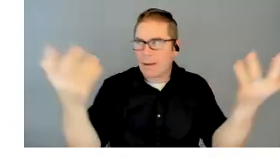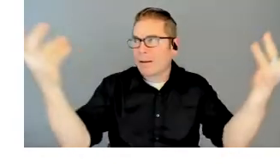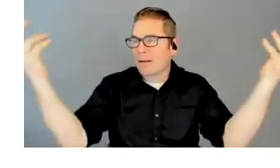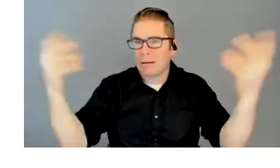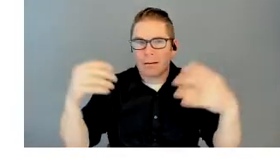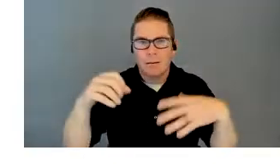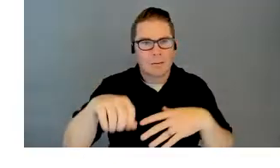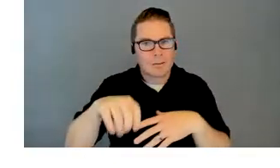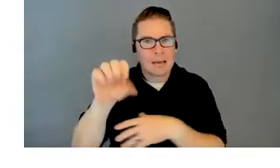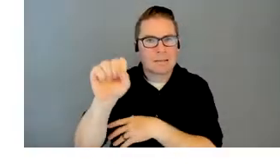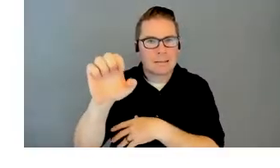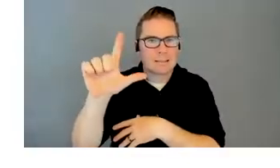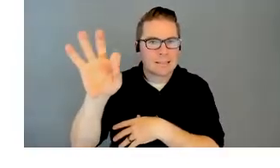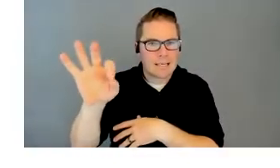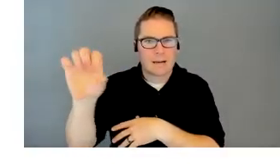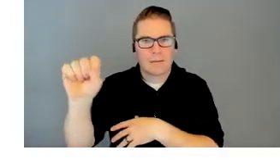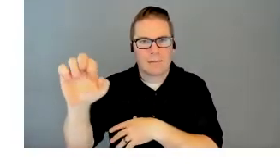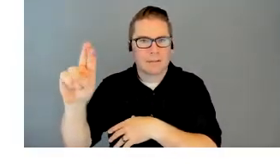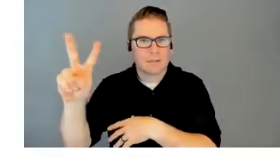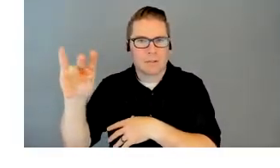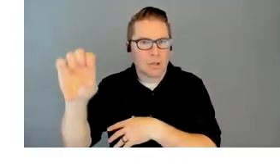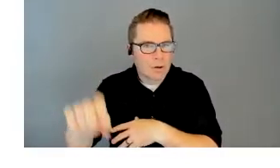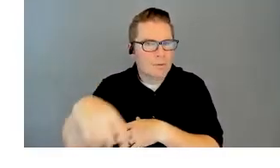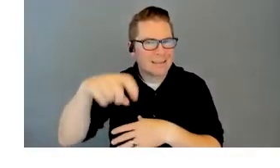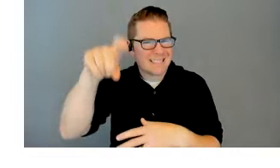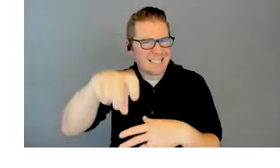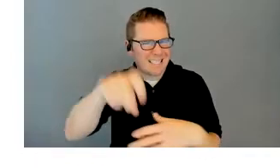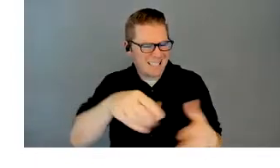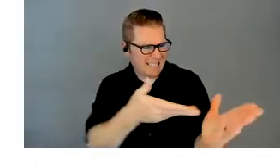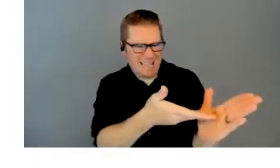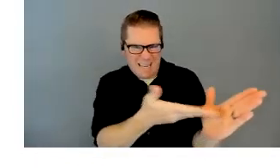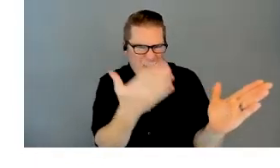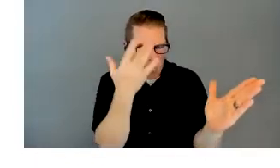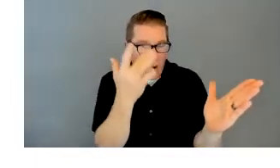We need to remember that the syllabus also serves